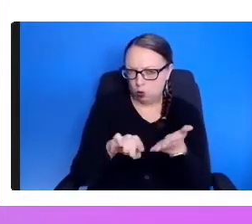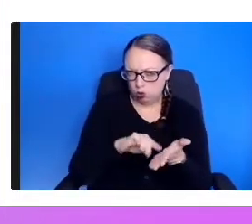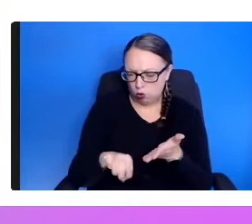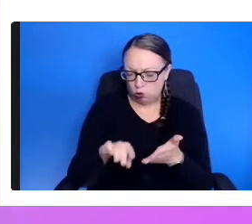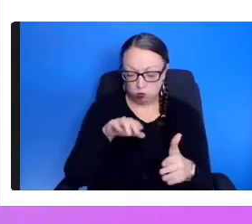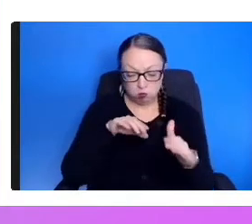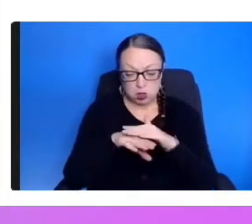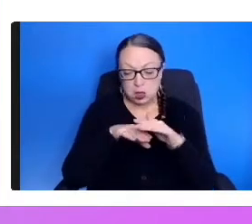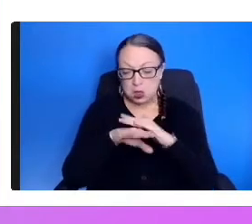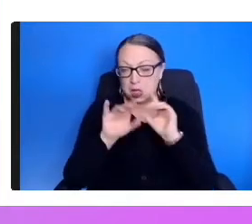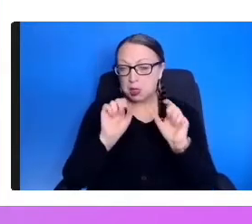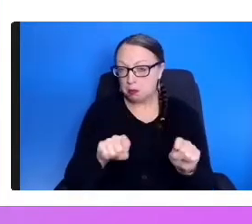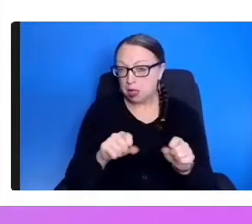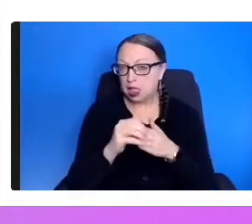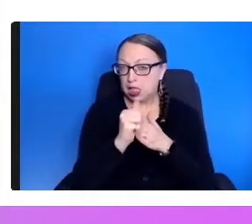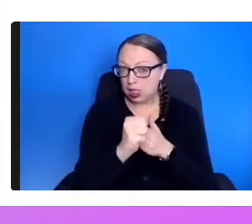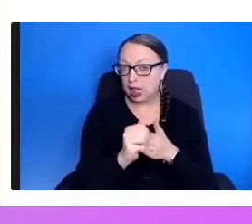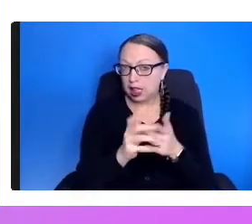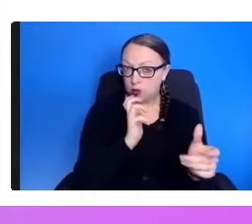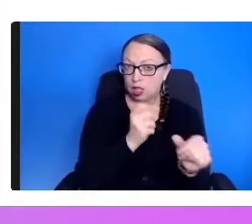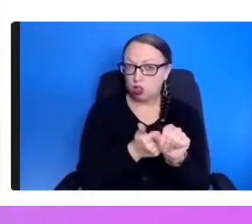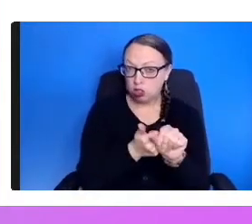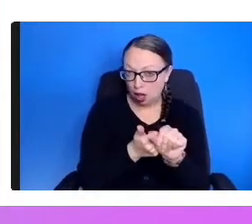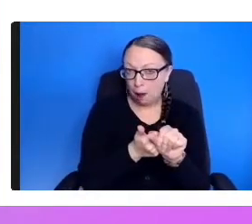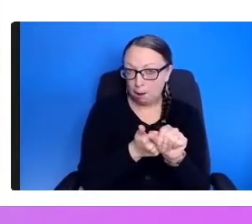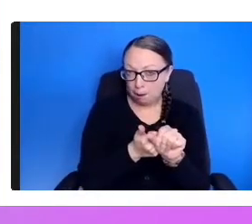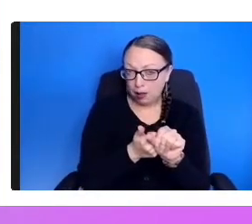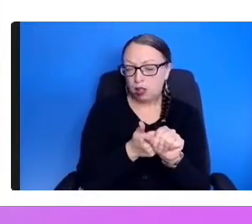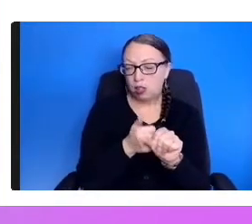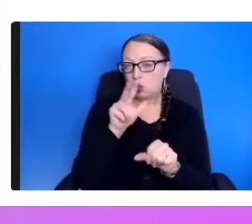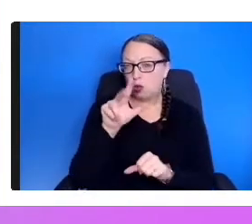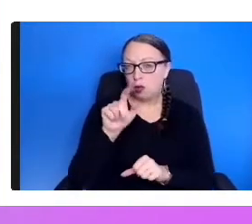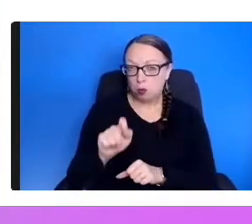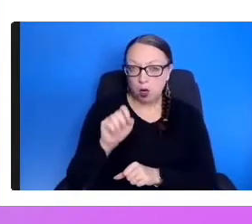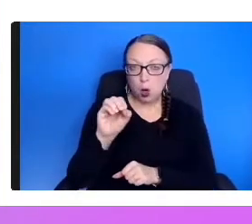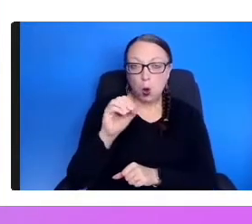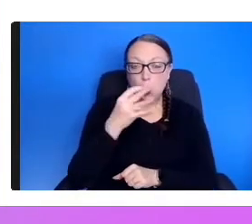are catching up WCAG 3.0 is around the corner, Silver is actually